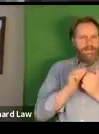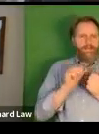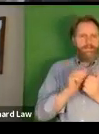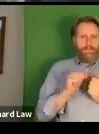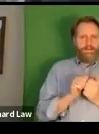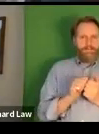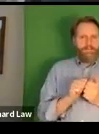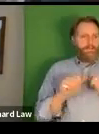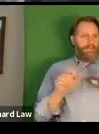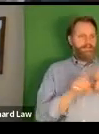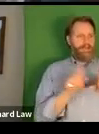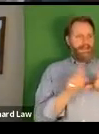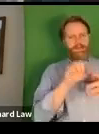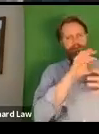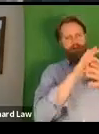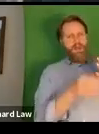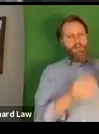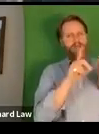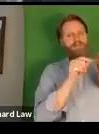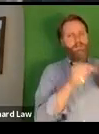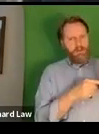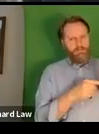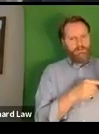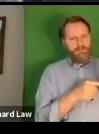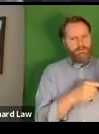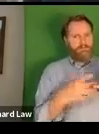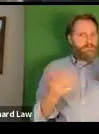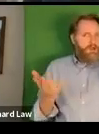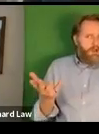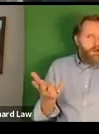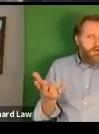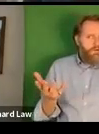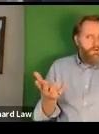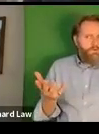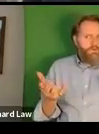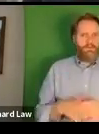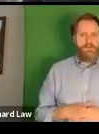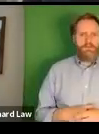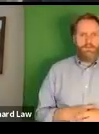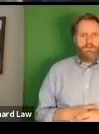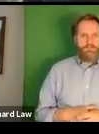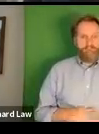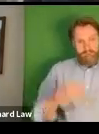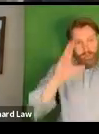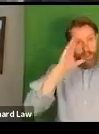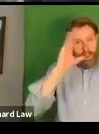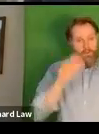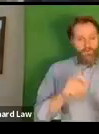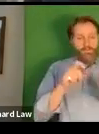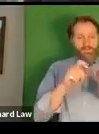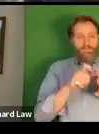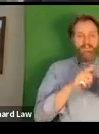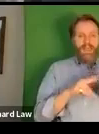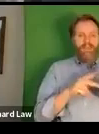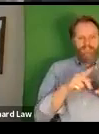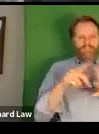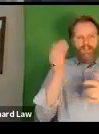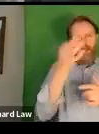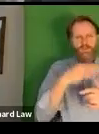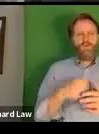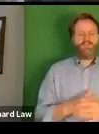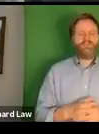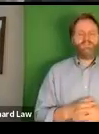Hi Dave it's good to hear from you again got his finger on the pulse since leaving